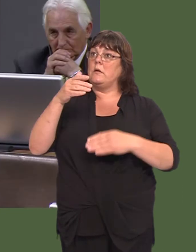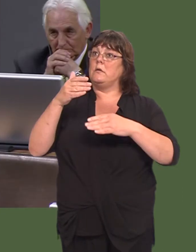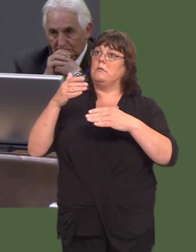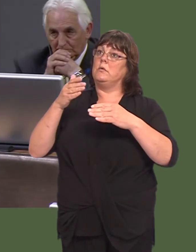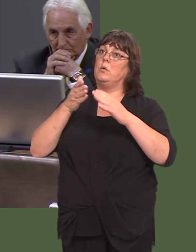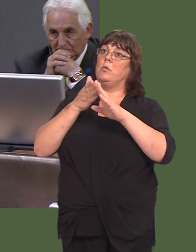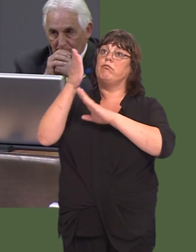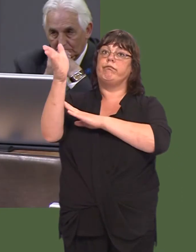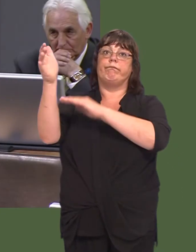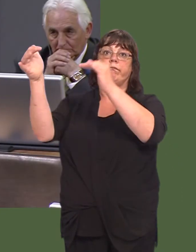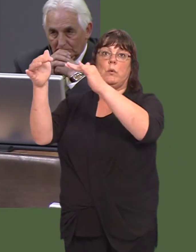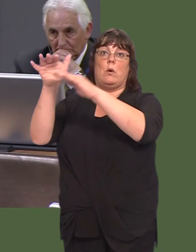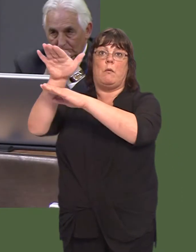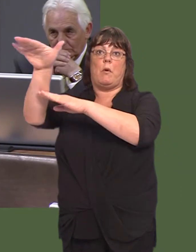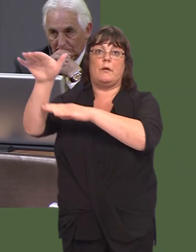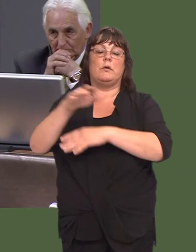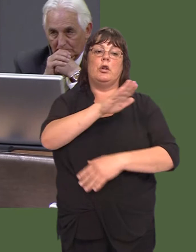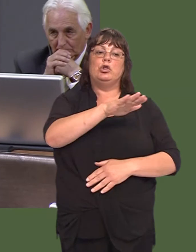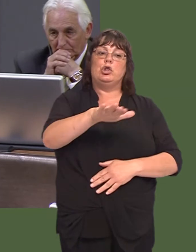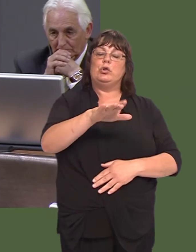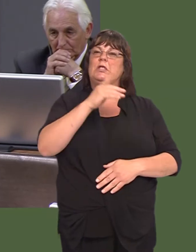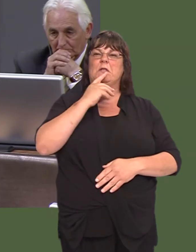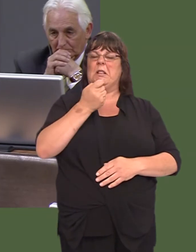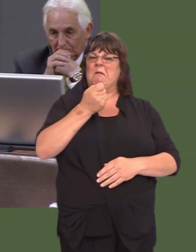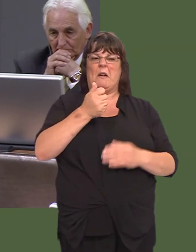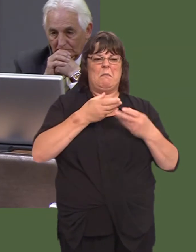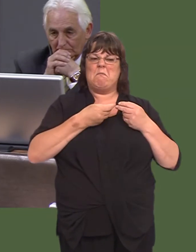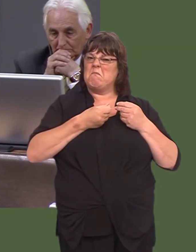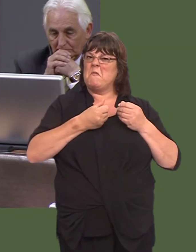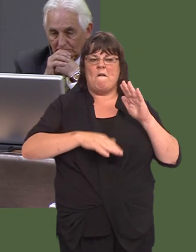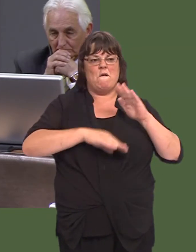overseas are in danger of receiving a patchy education.